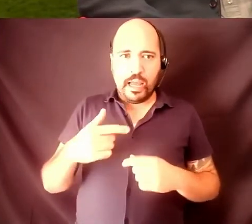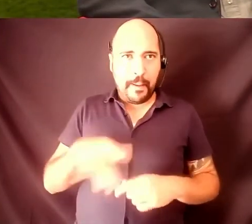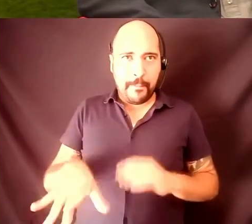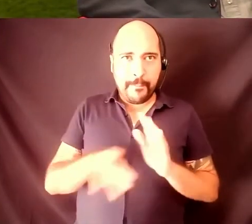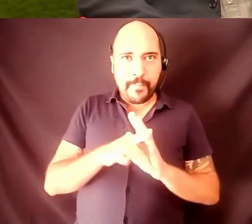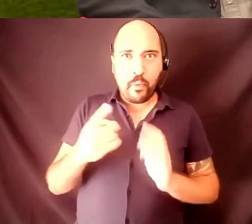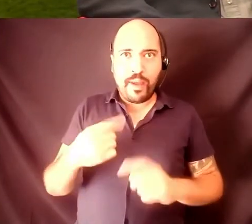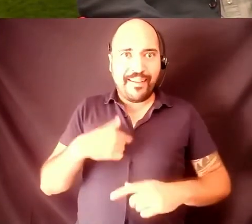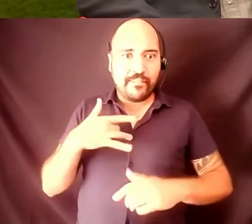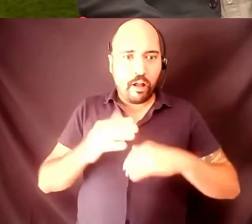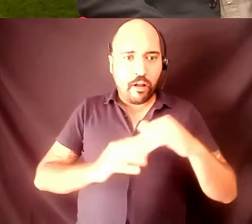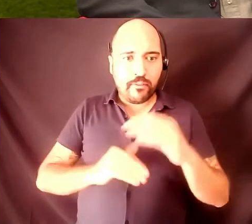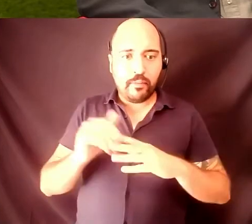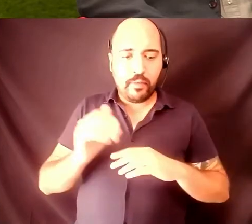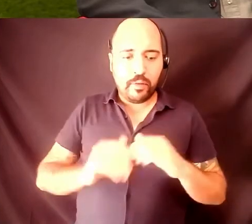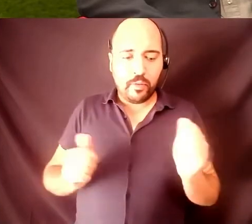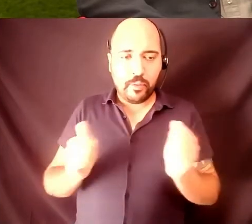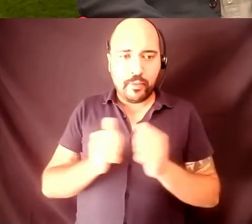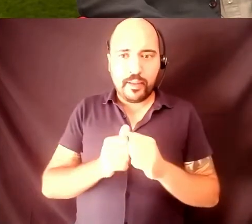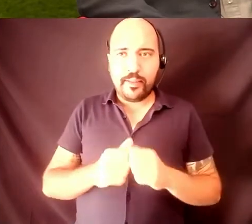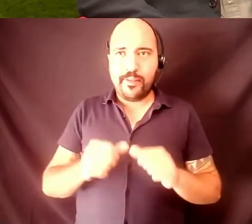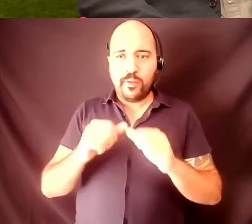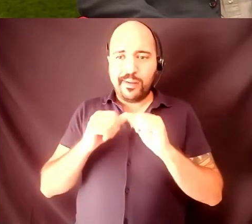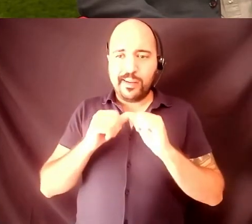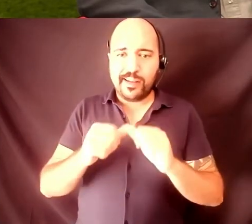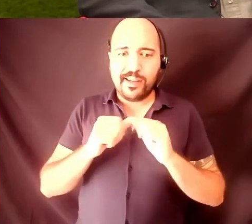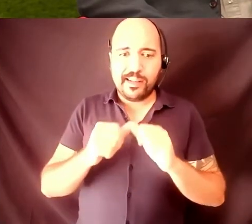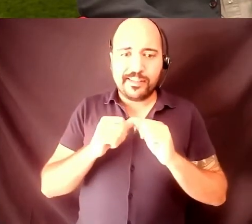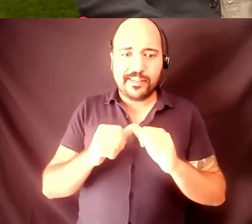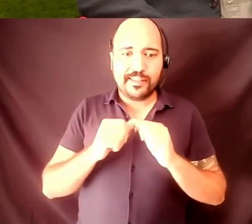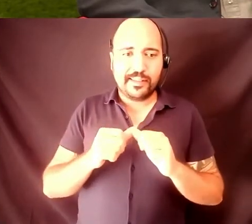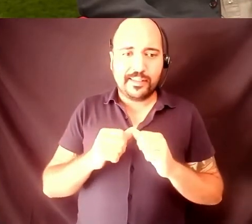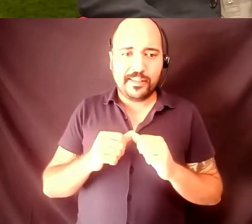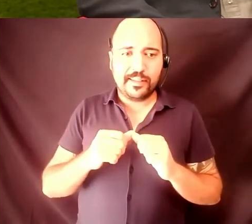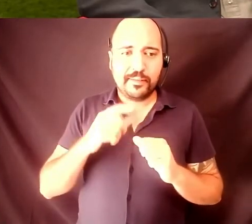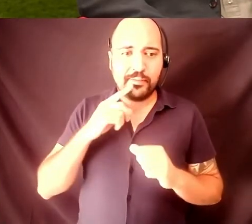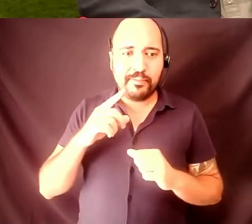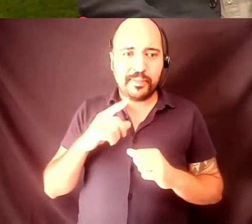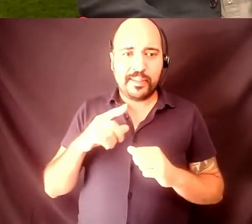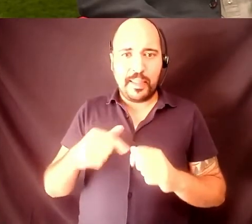Or constantly wanting to be at the back of the class.